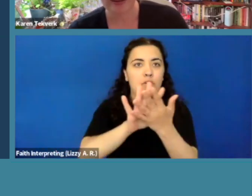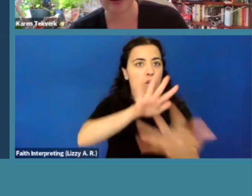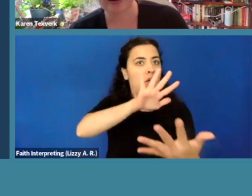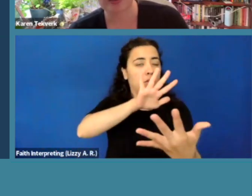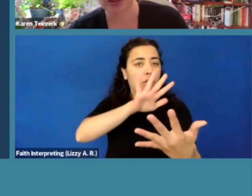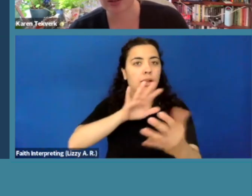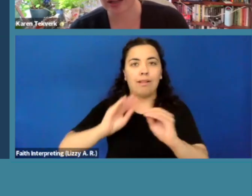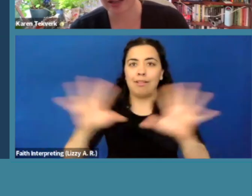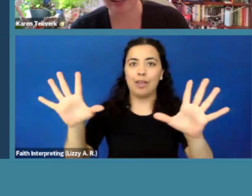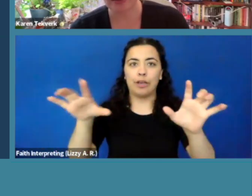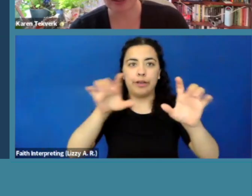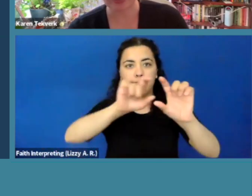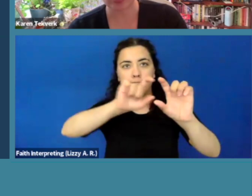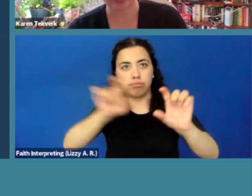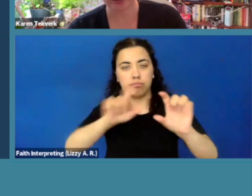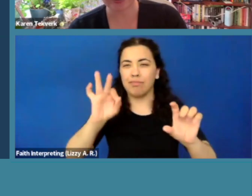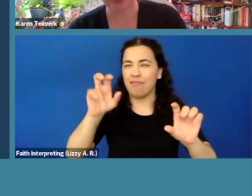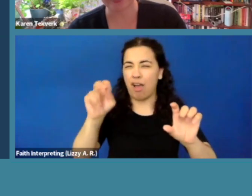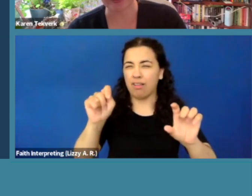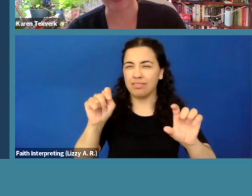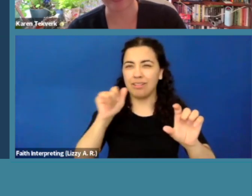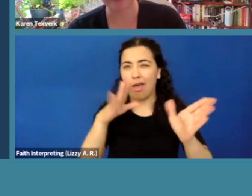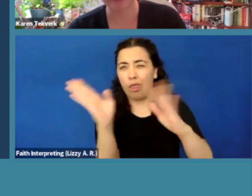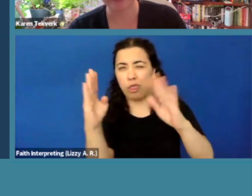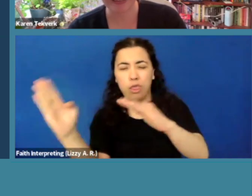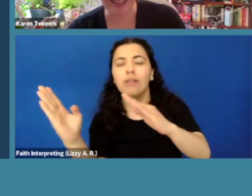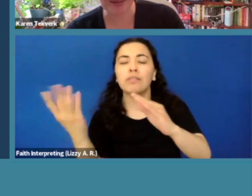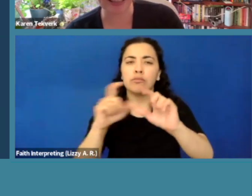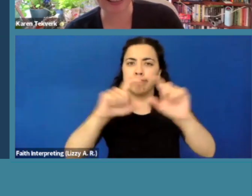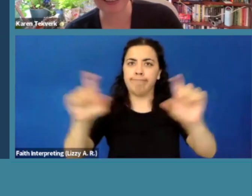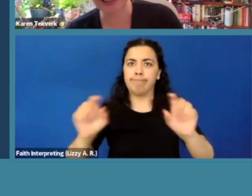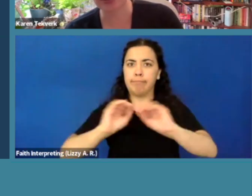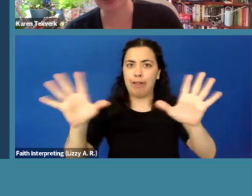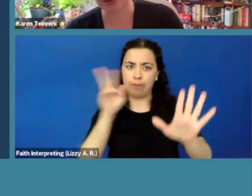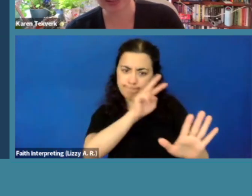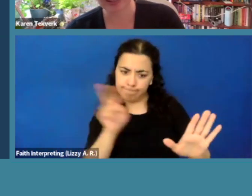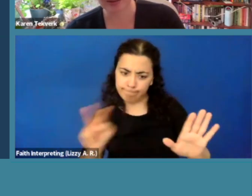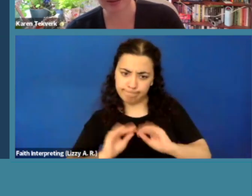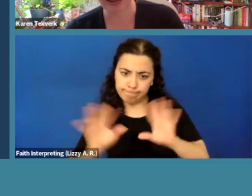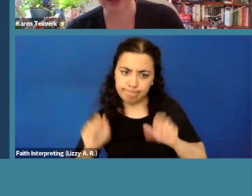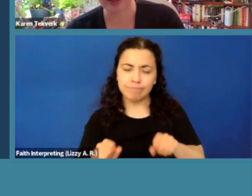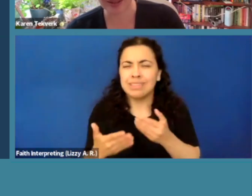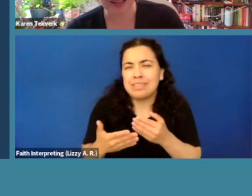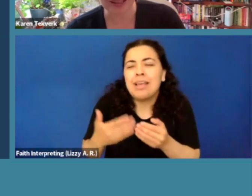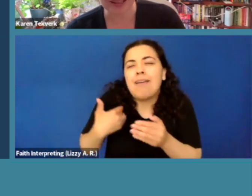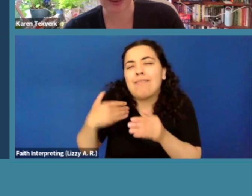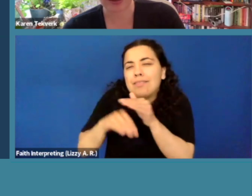There are some really great accessibility checkers online that you can use for this. You don't have to know these things.